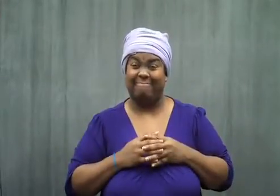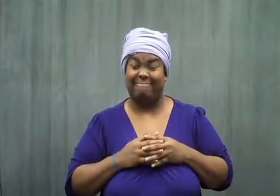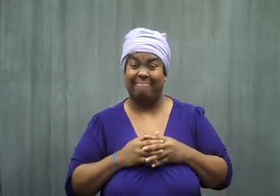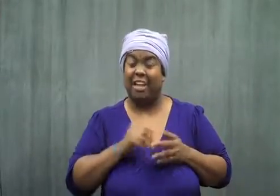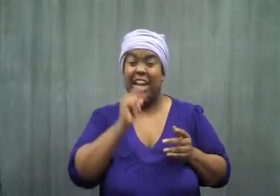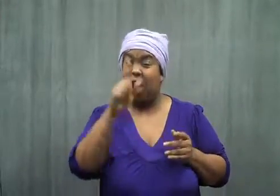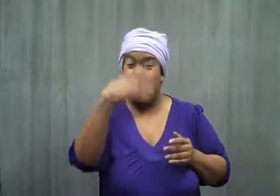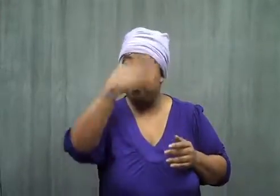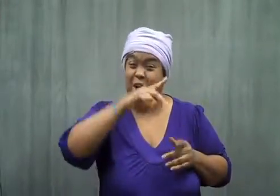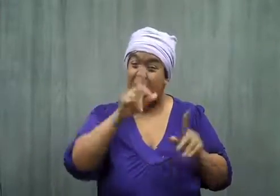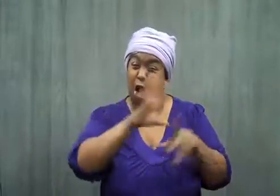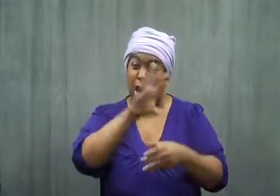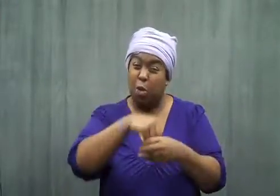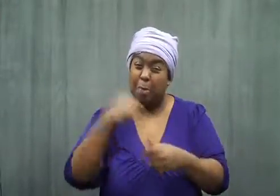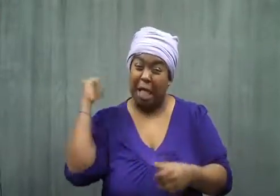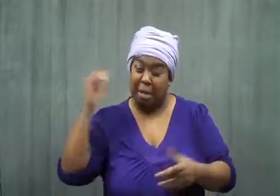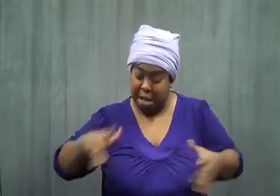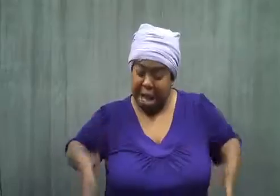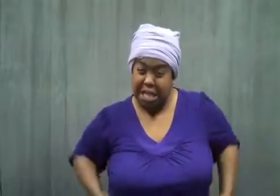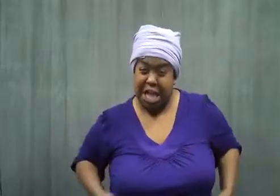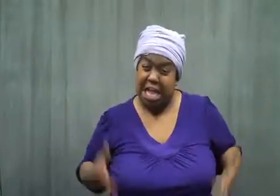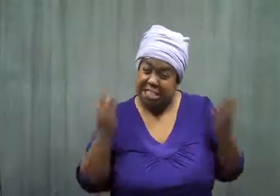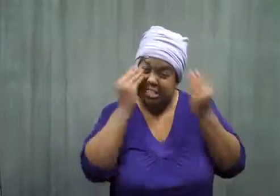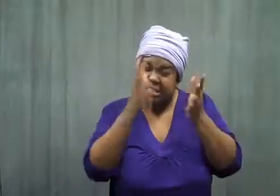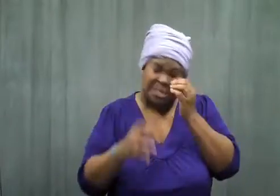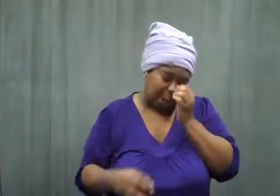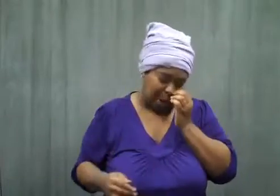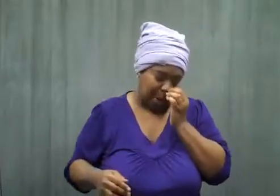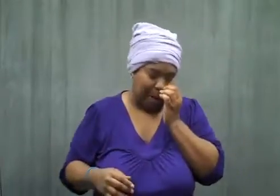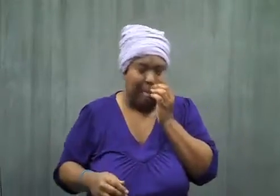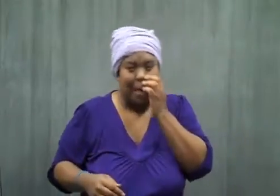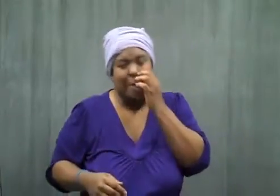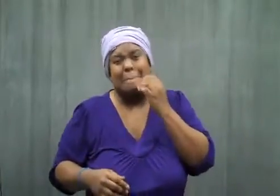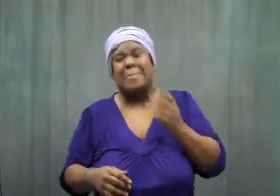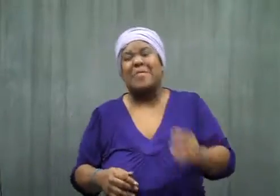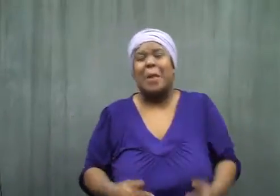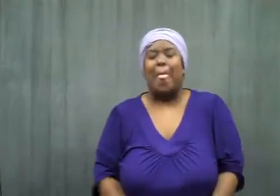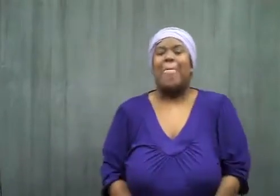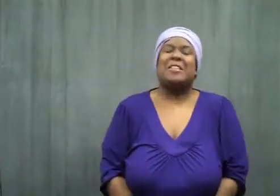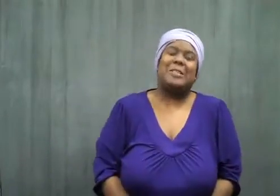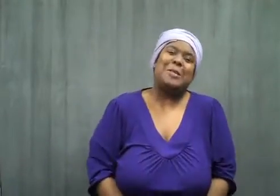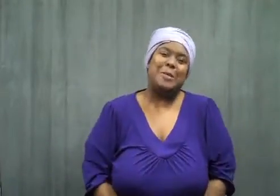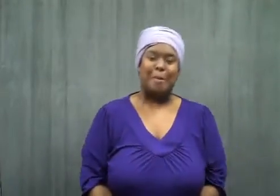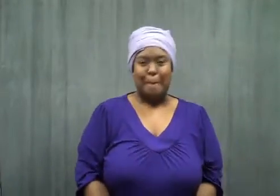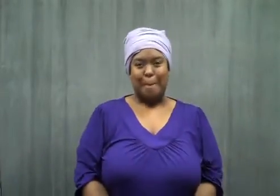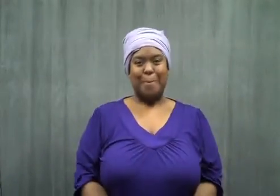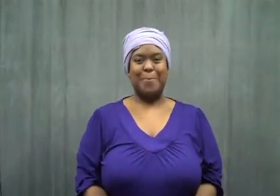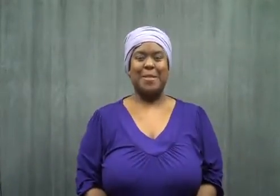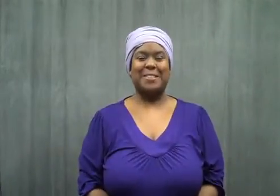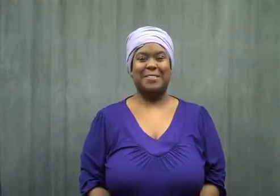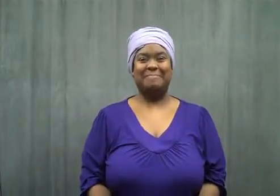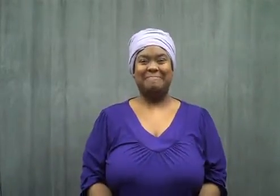Not just the front either. Back and sides too.